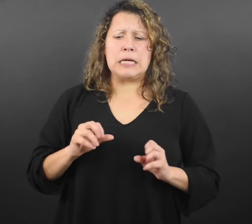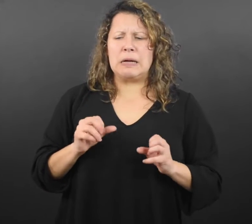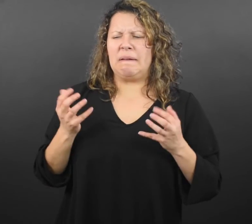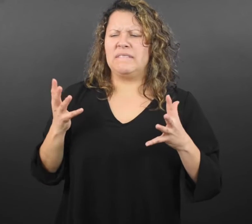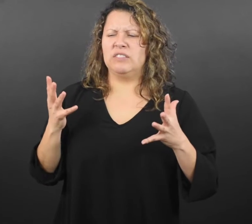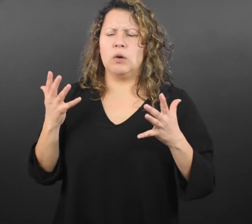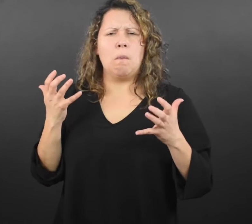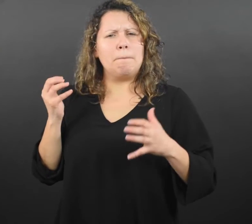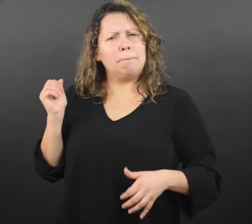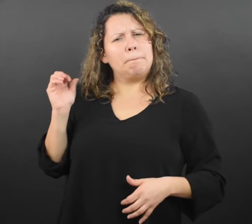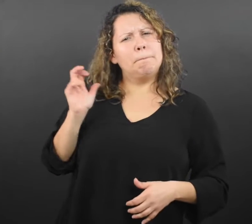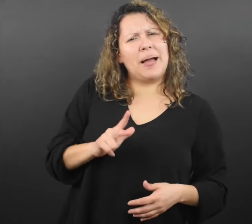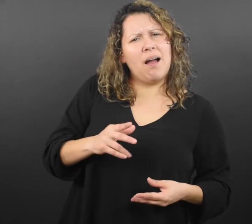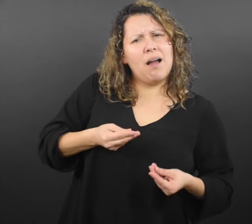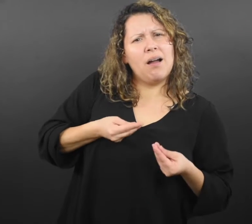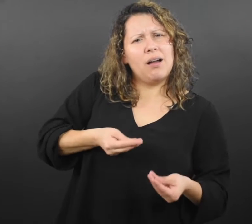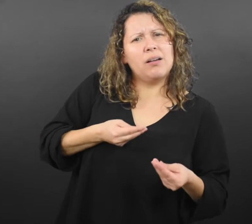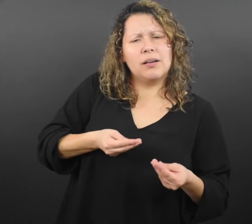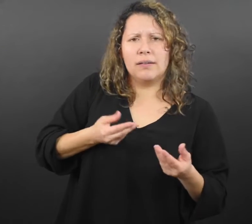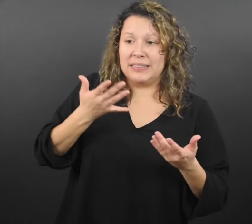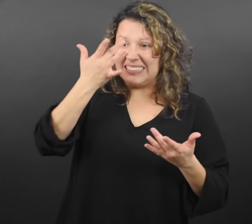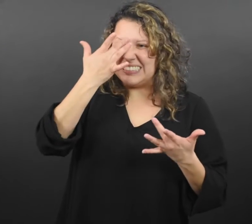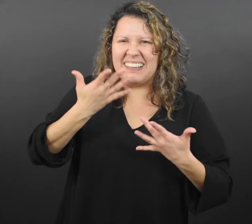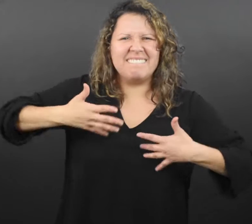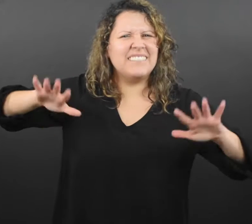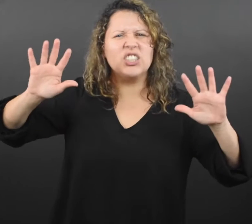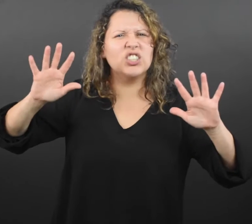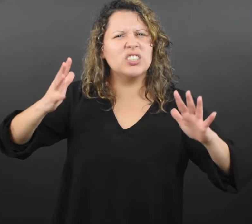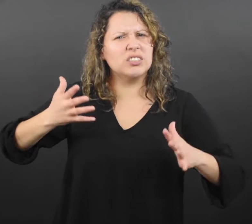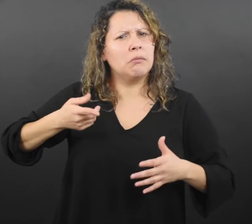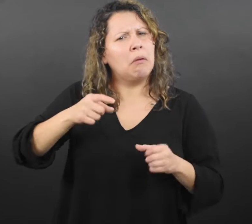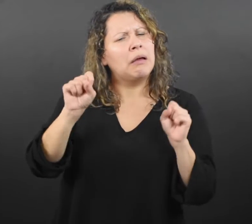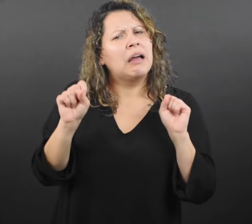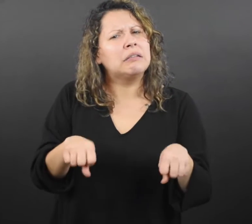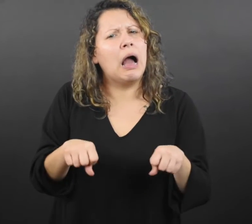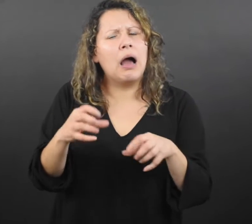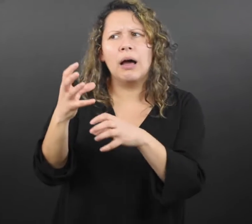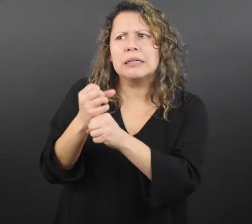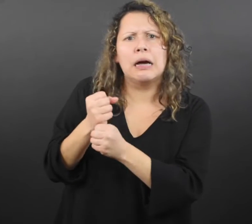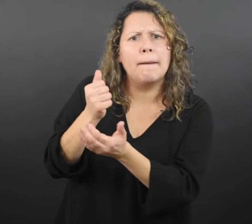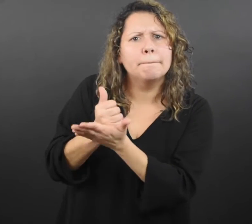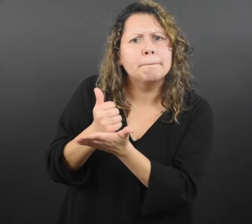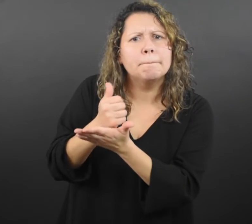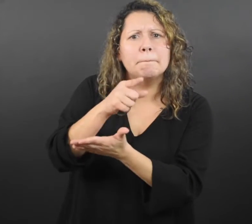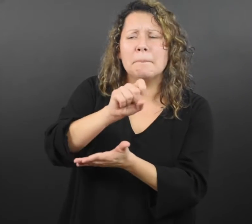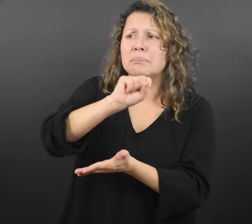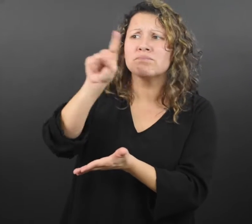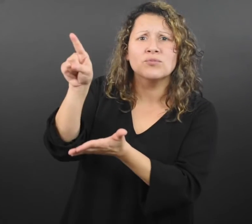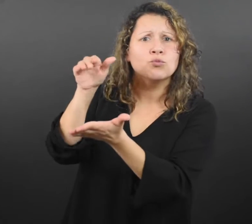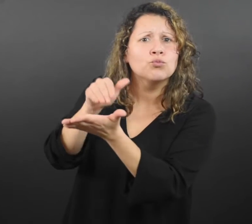● If you want to go back to breastfeeding your baby after you are no longer sick, you can